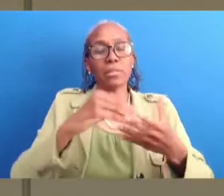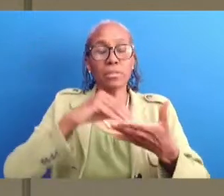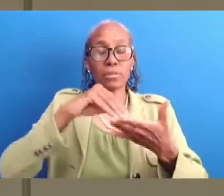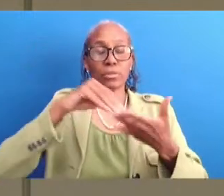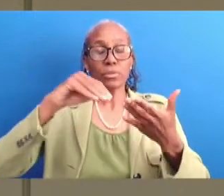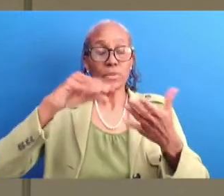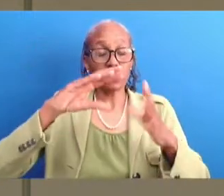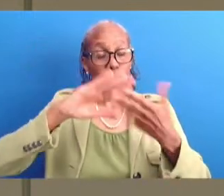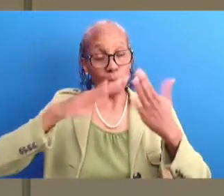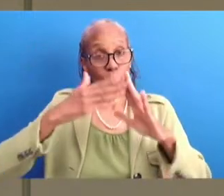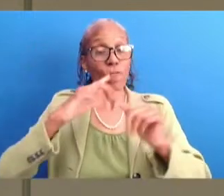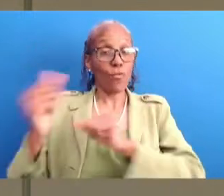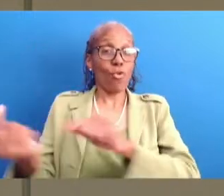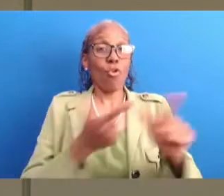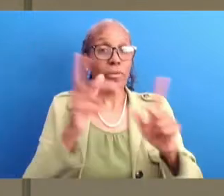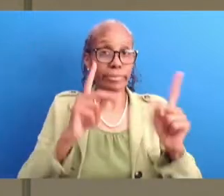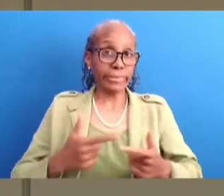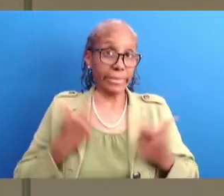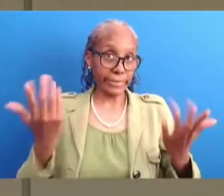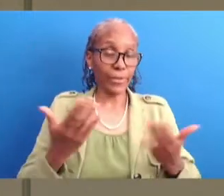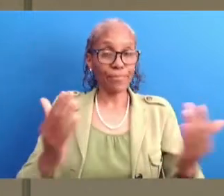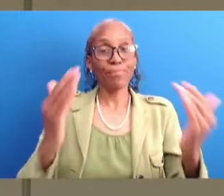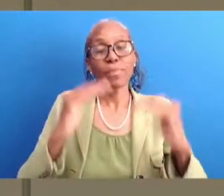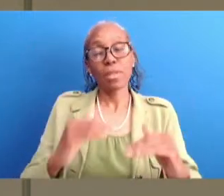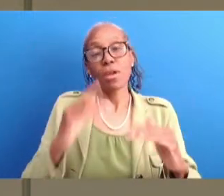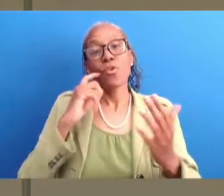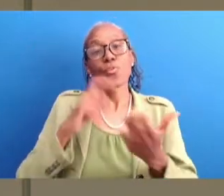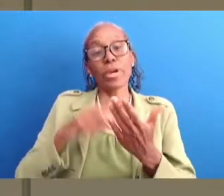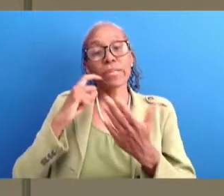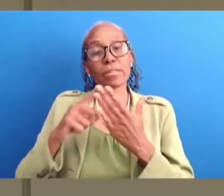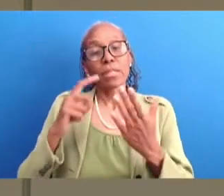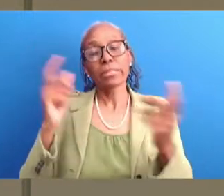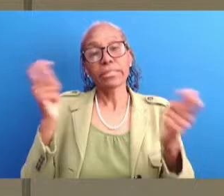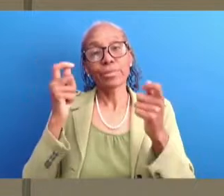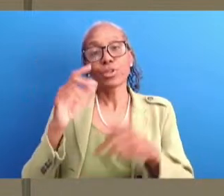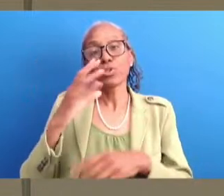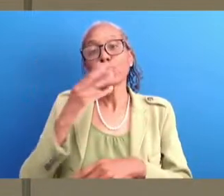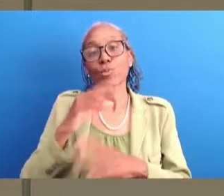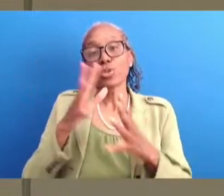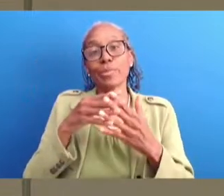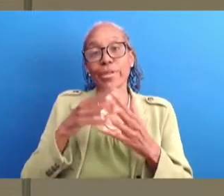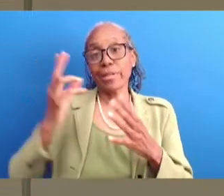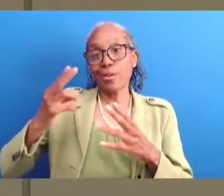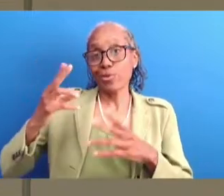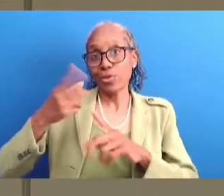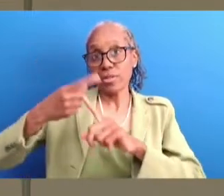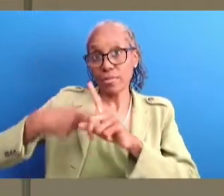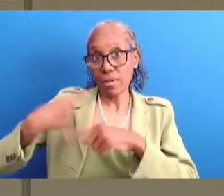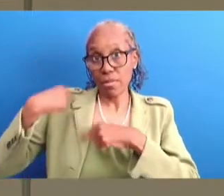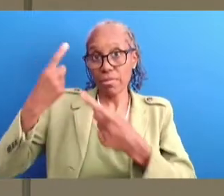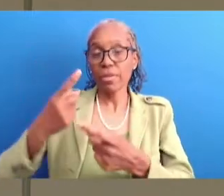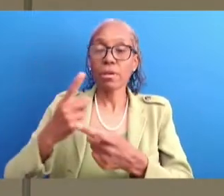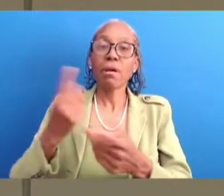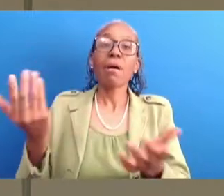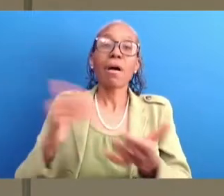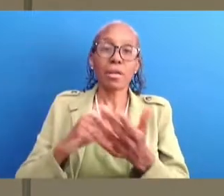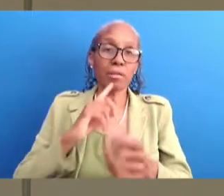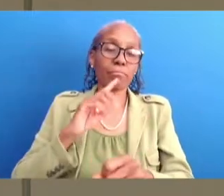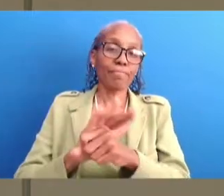PROMOTING A WELCOMING, INCLUSIVE COMMUNITY FOR ALL RESIDENTS.